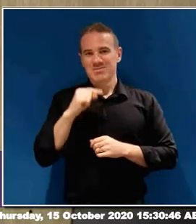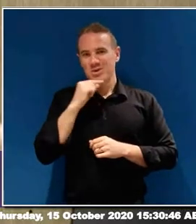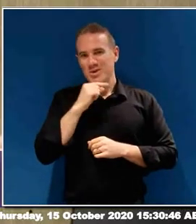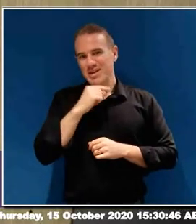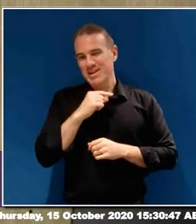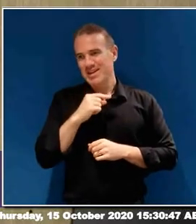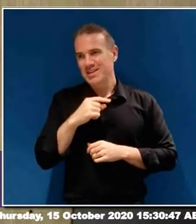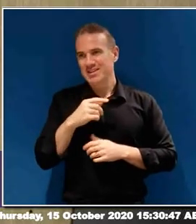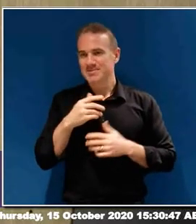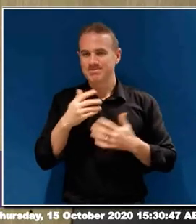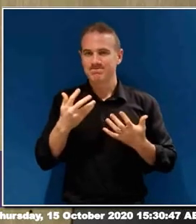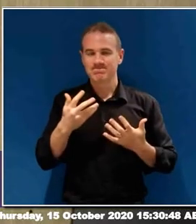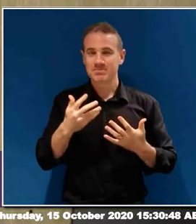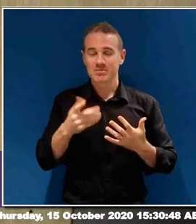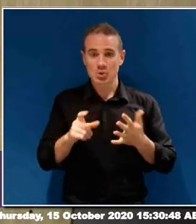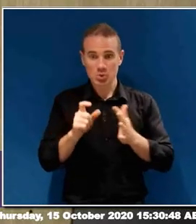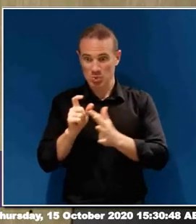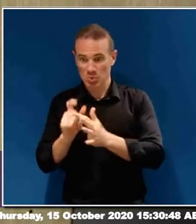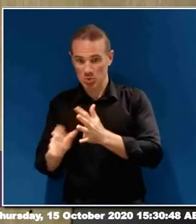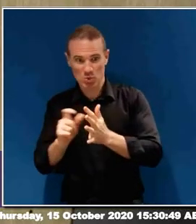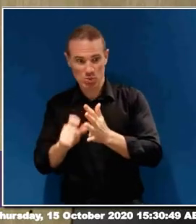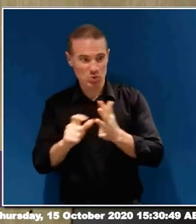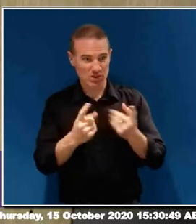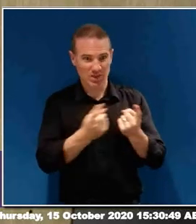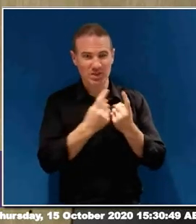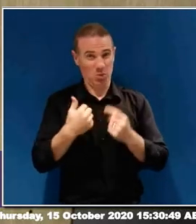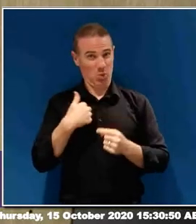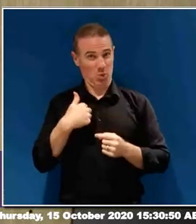we were doing assessments every year with the kids, we knew that he could